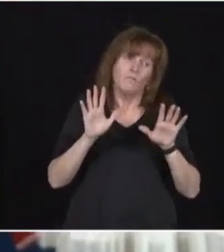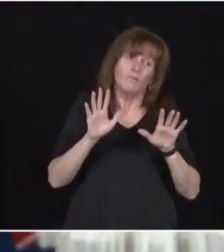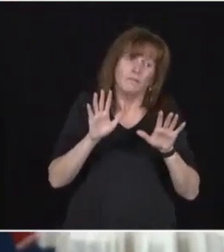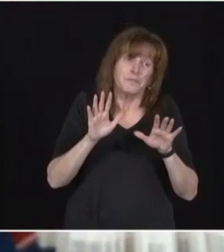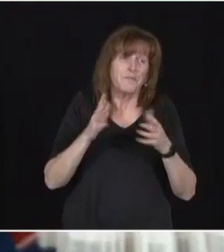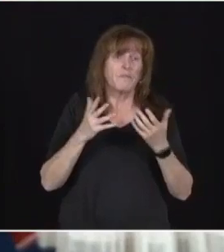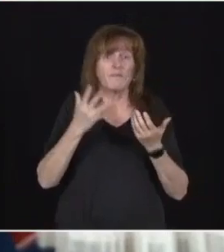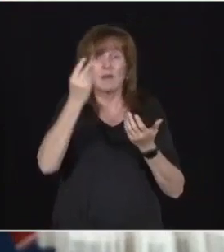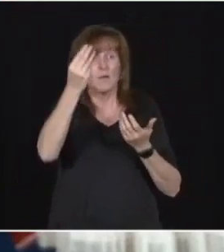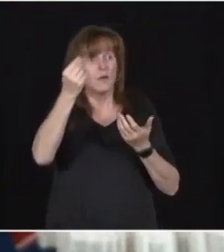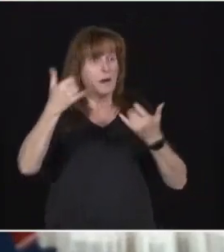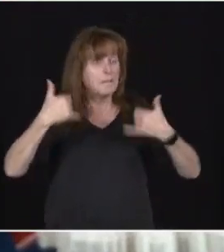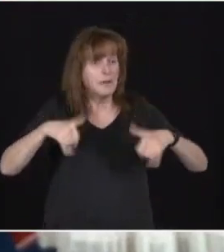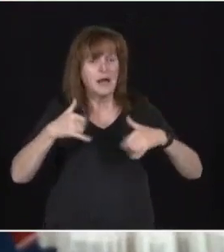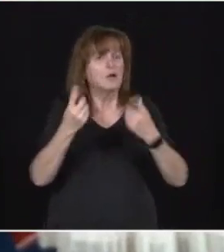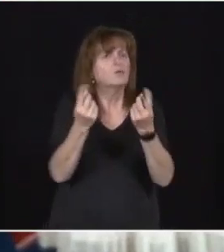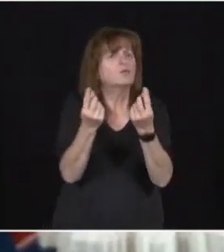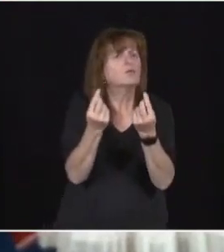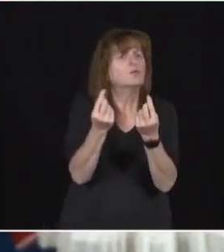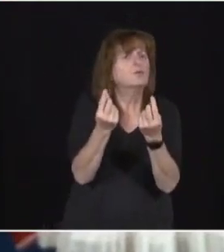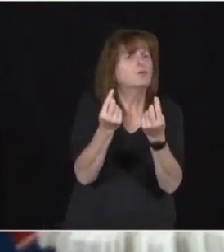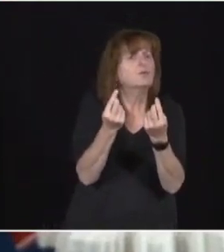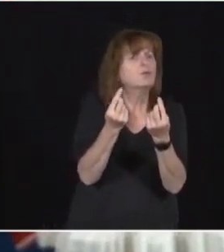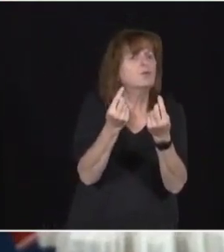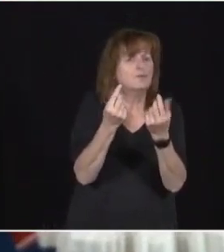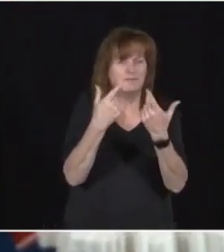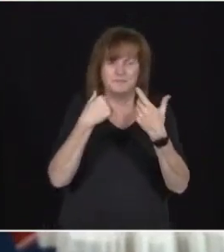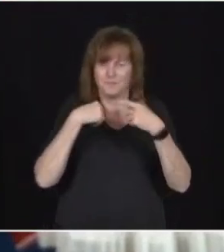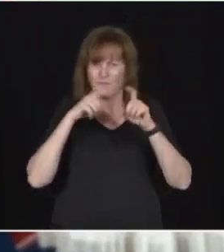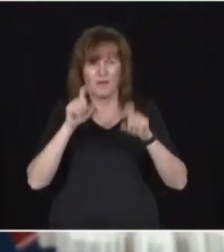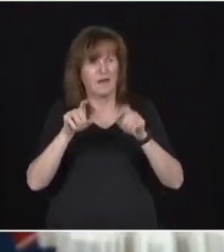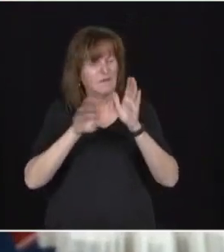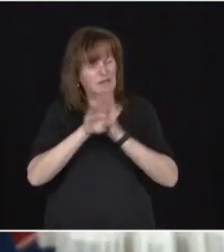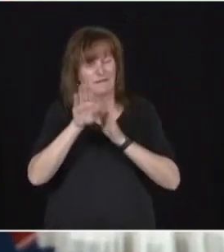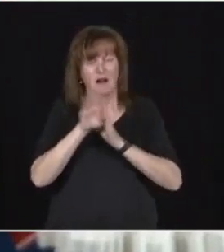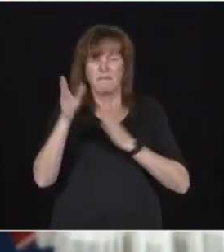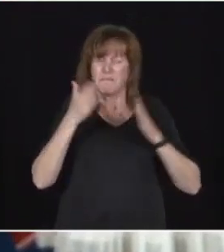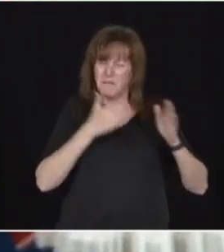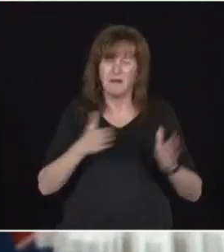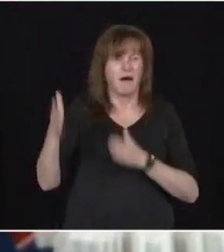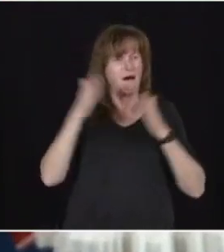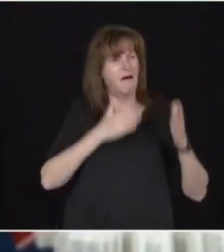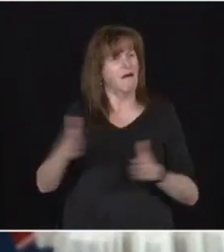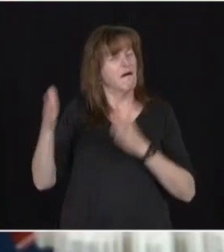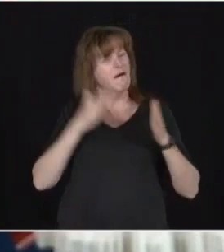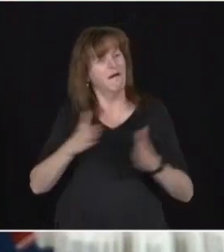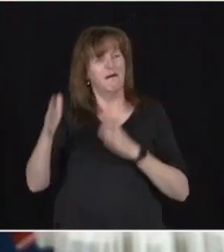even with respect to movement of children for going outside, all of these types of considerations are being made as we speak.